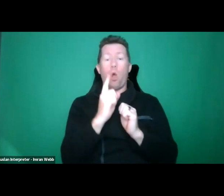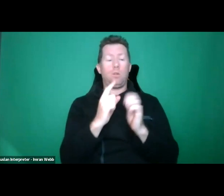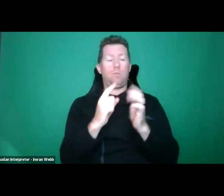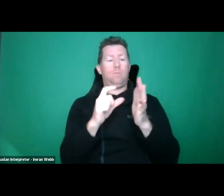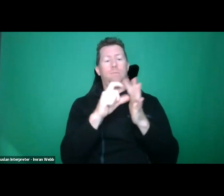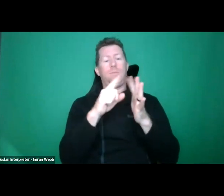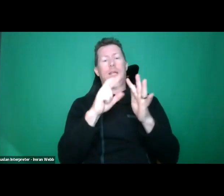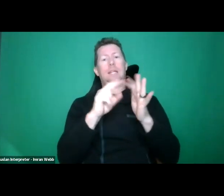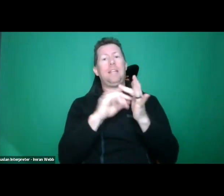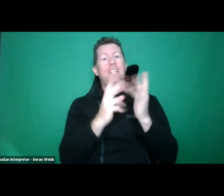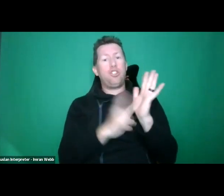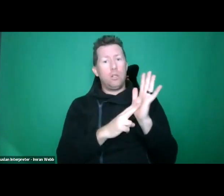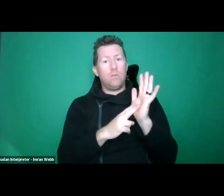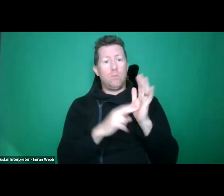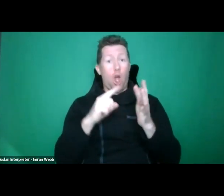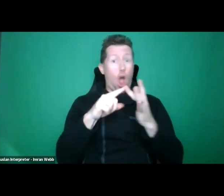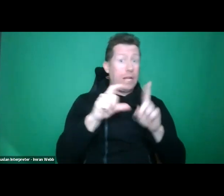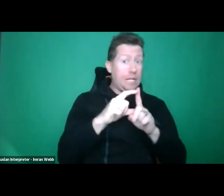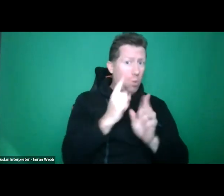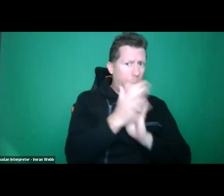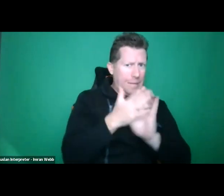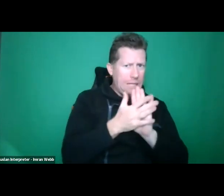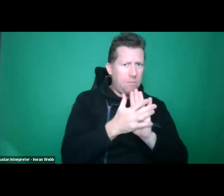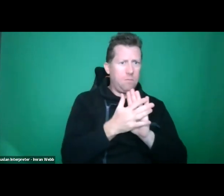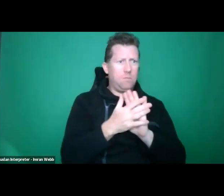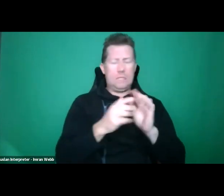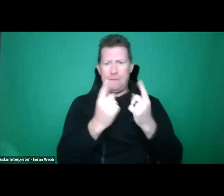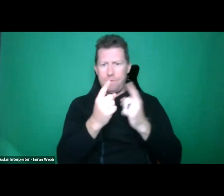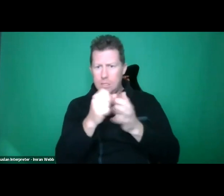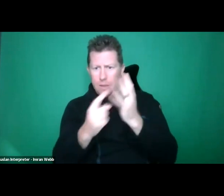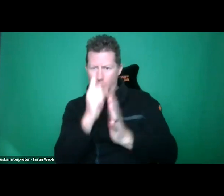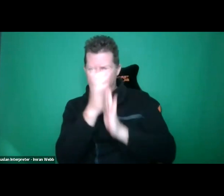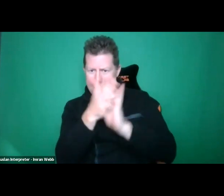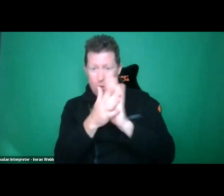including intellectual disability, to make sure we can compare,